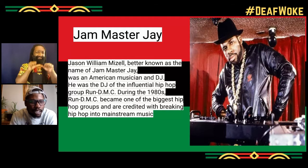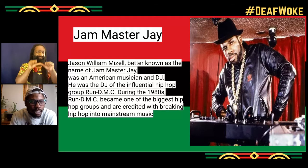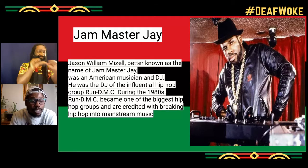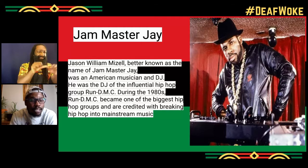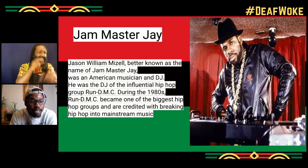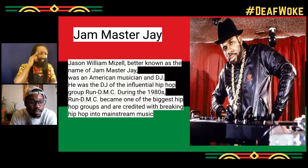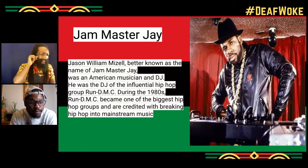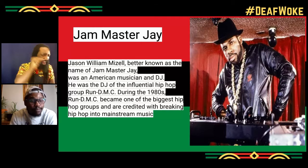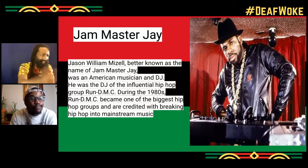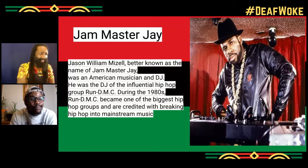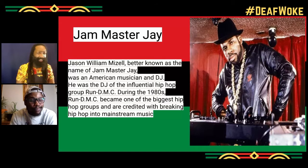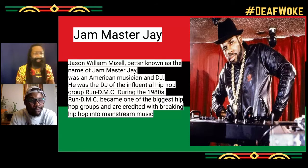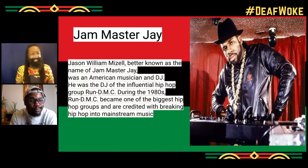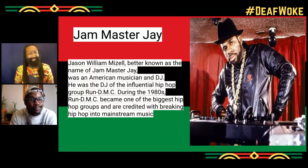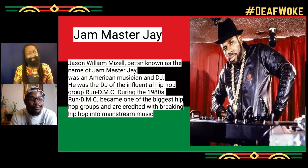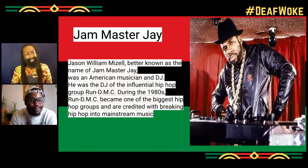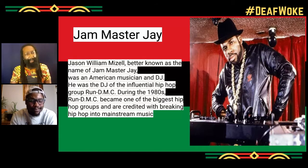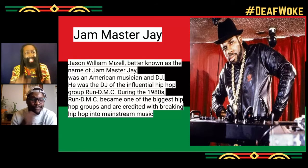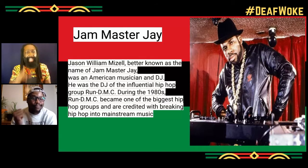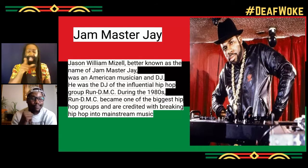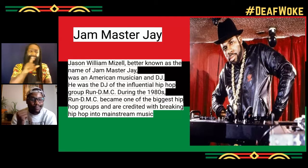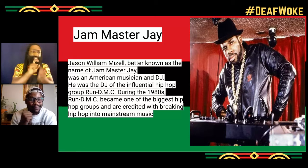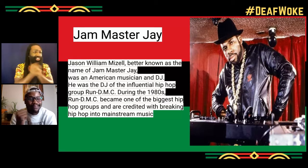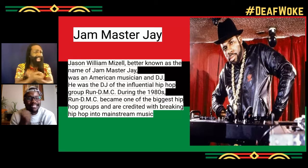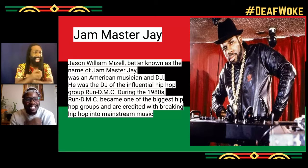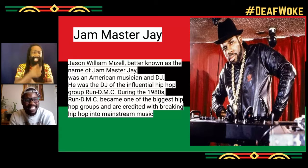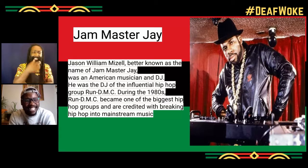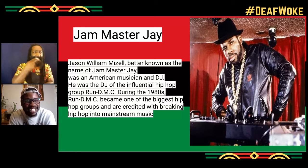His heart and everything he does will continue on forever.